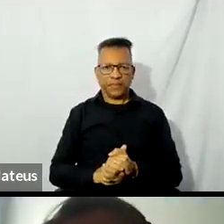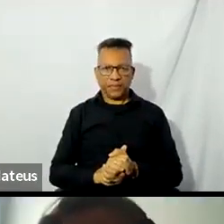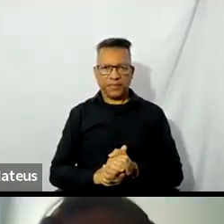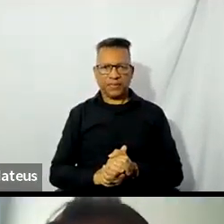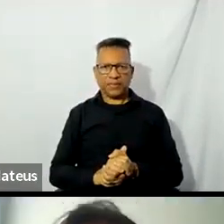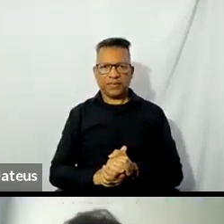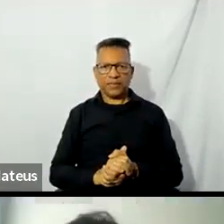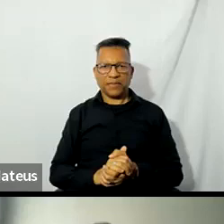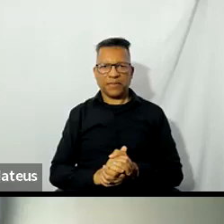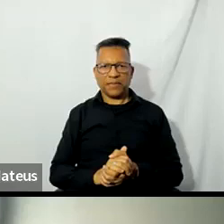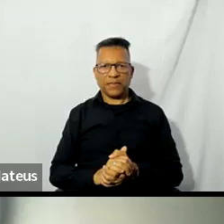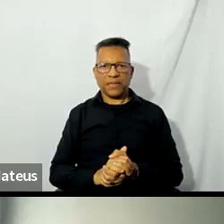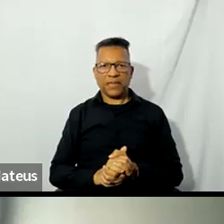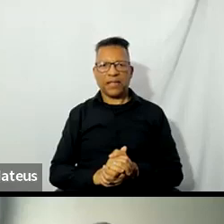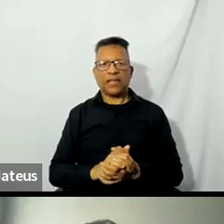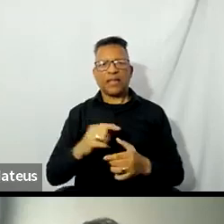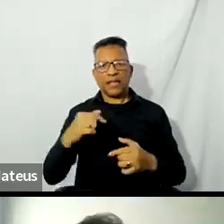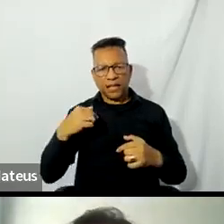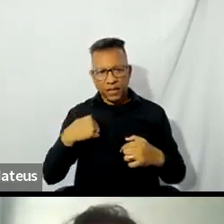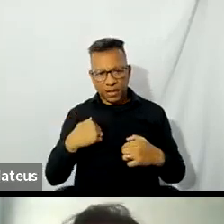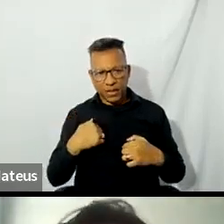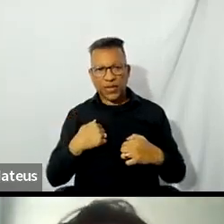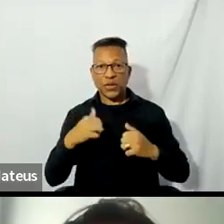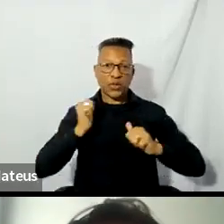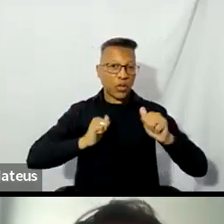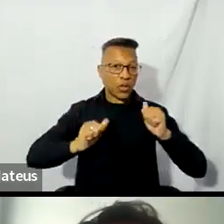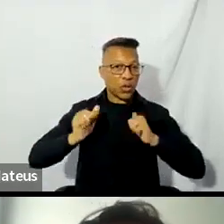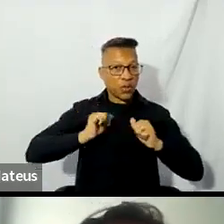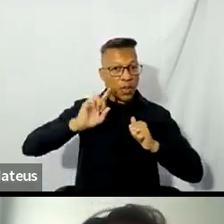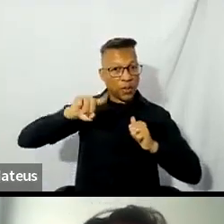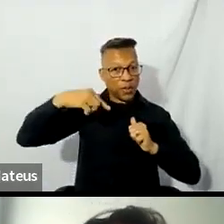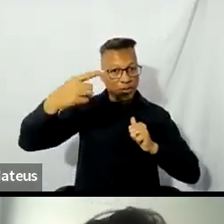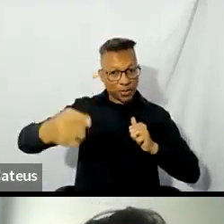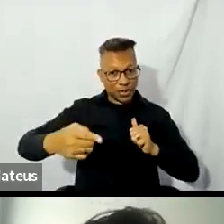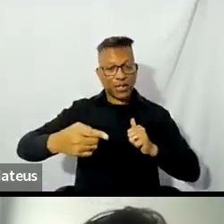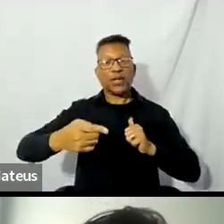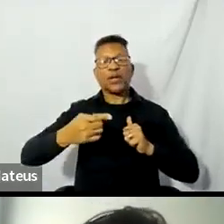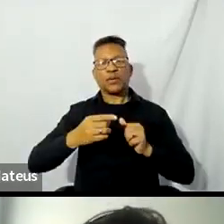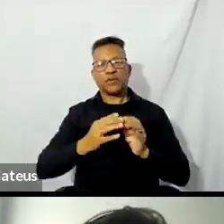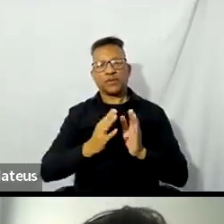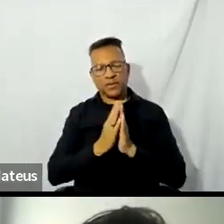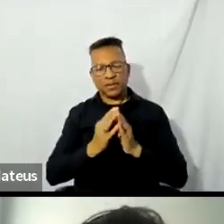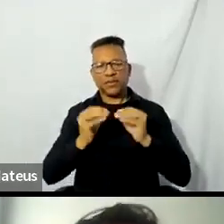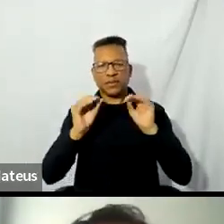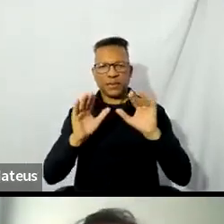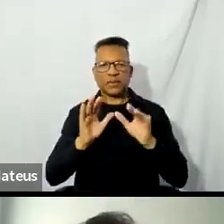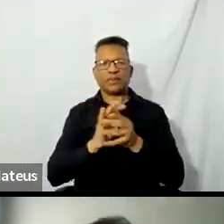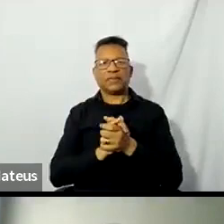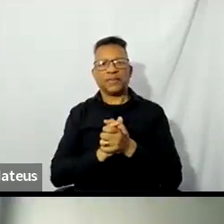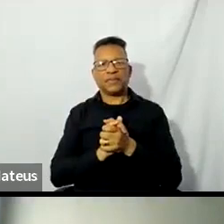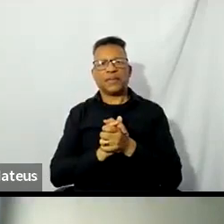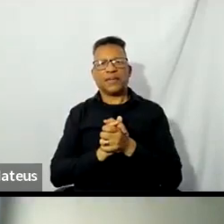with it, with it, with it, with I look forward to the next xt one one. Please keep safe and take